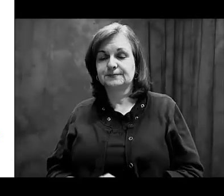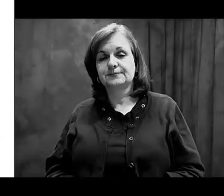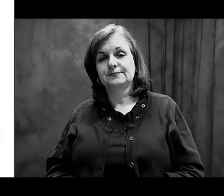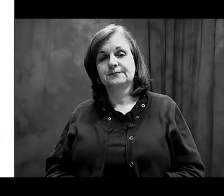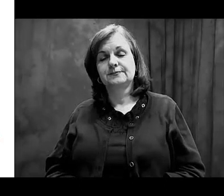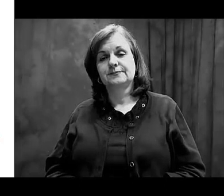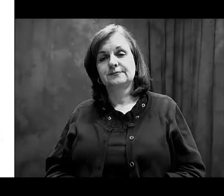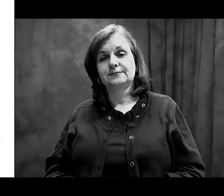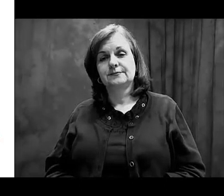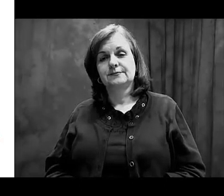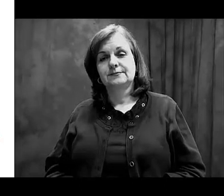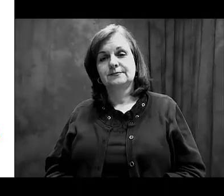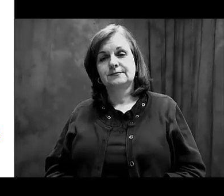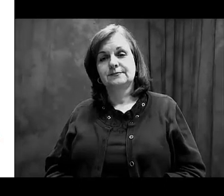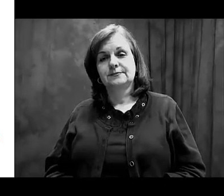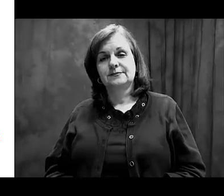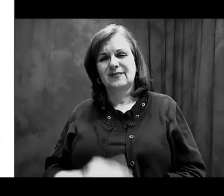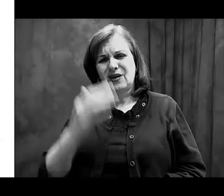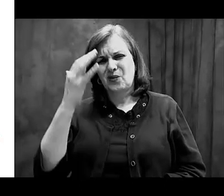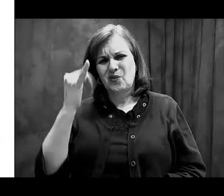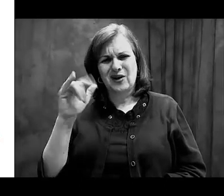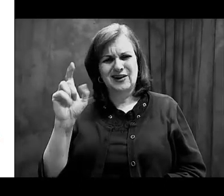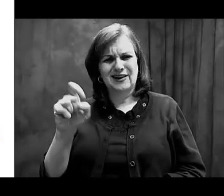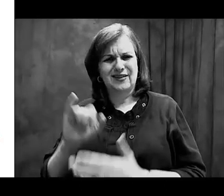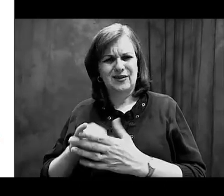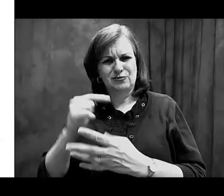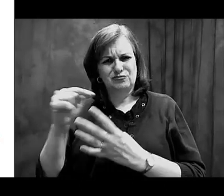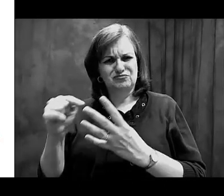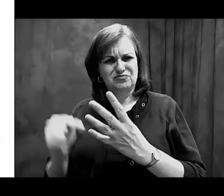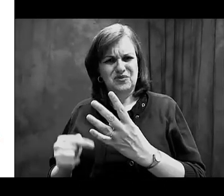so why would you have these things?